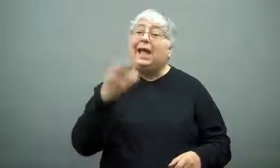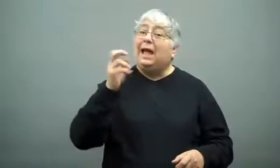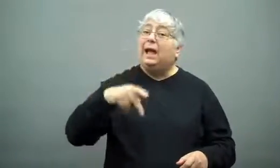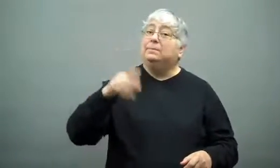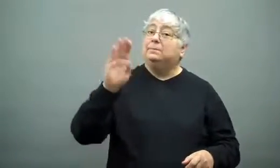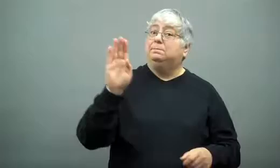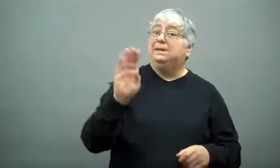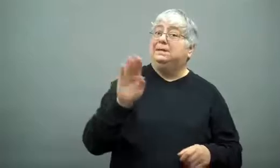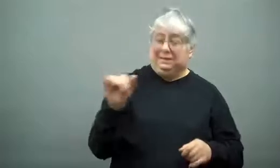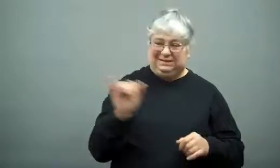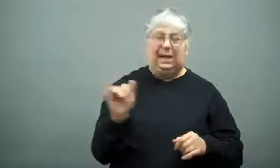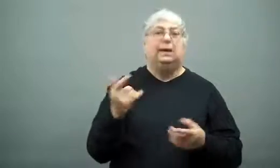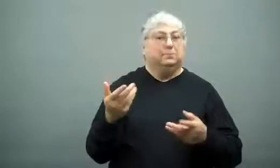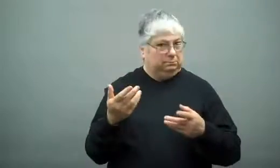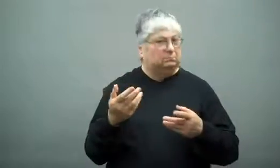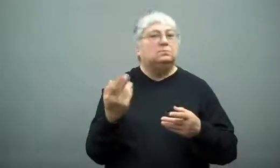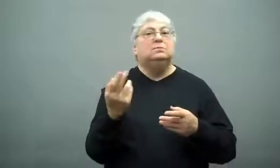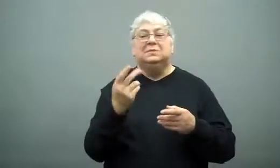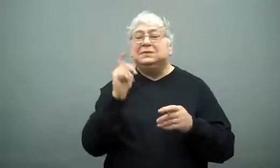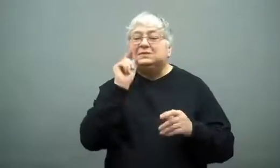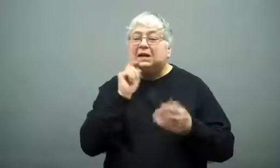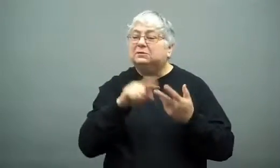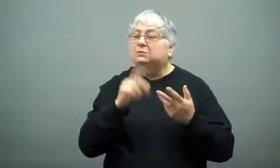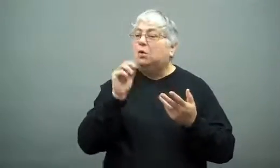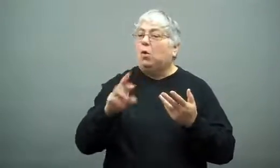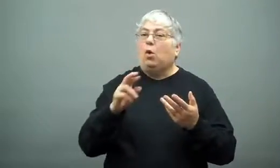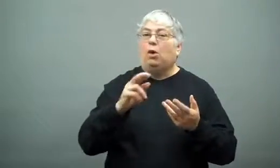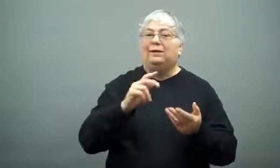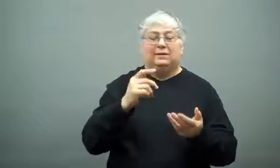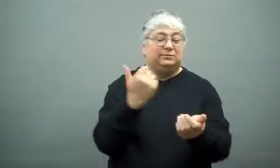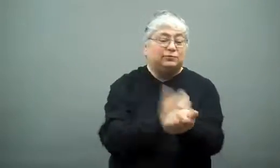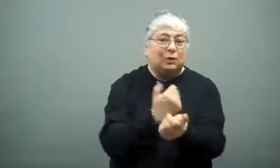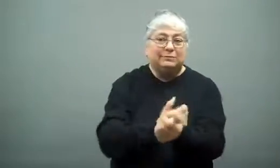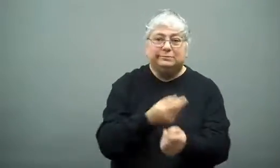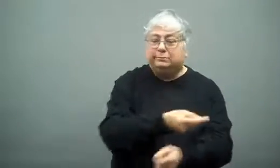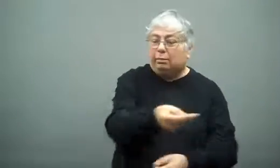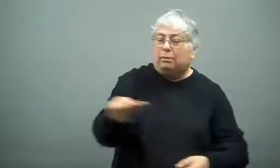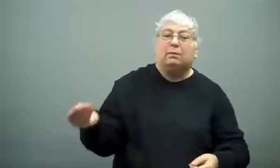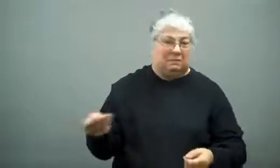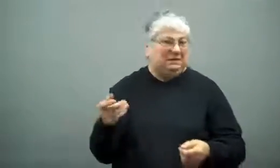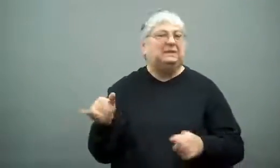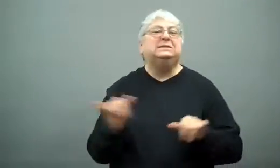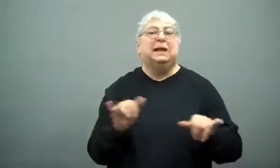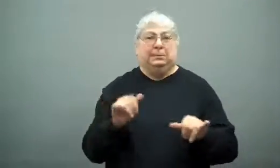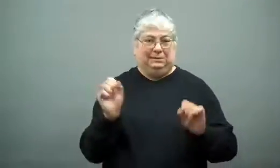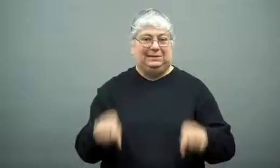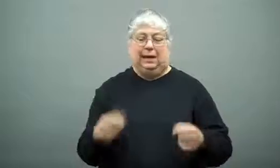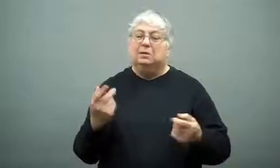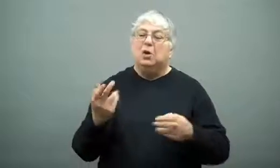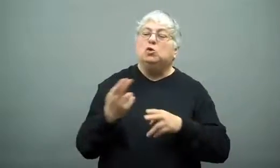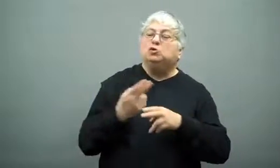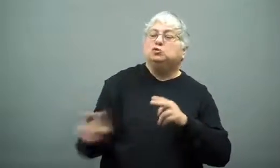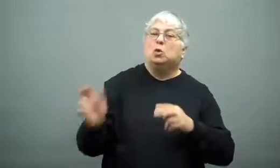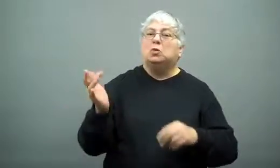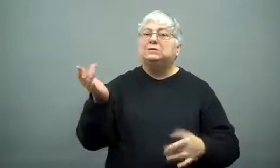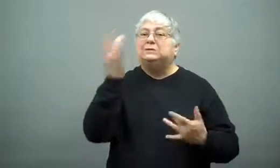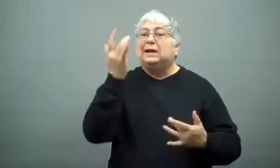Hepatitis B is spread via sex and needles also.